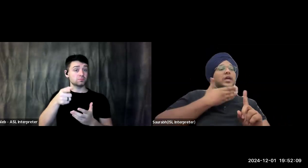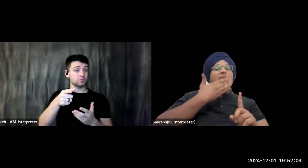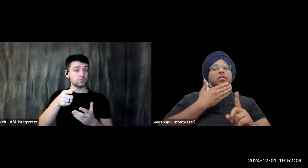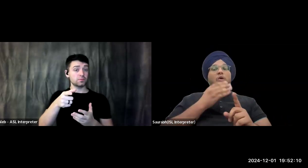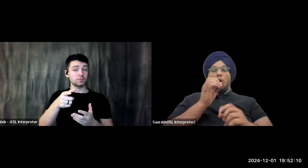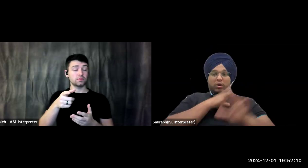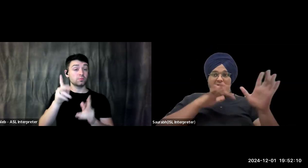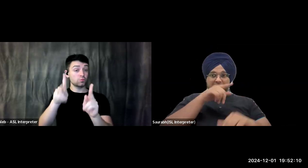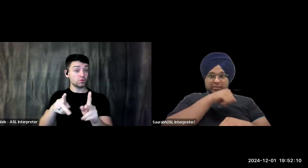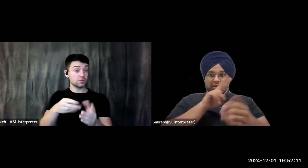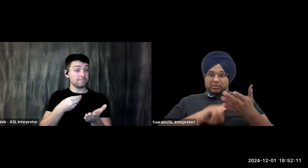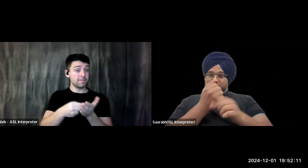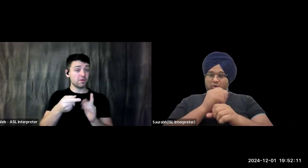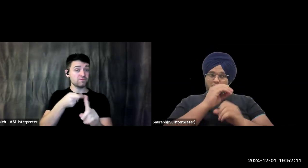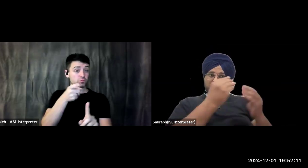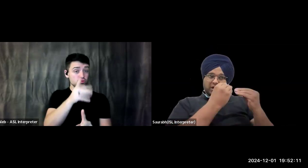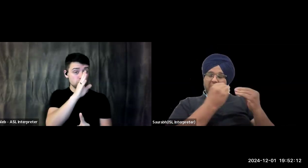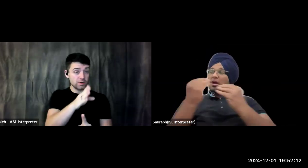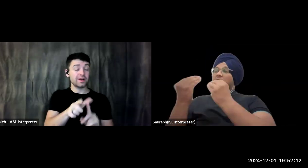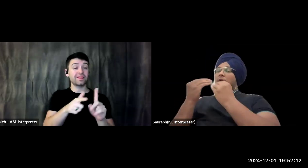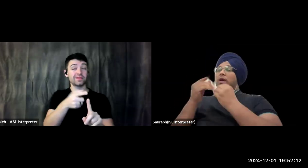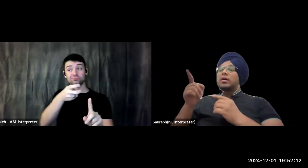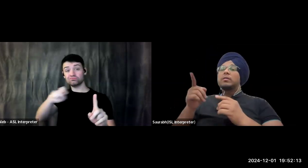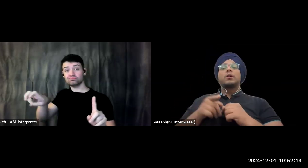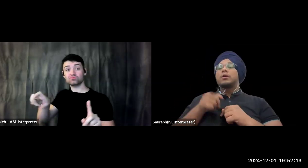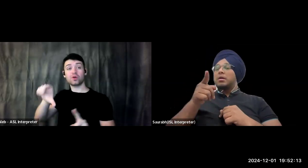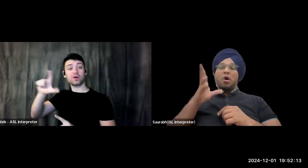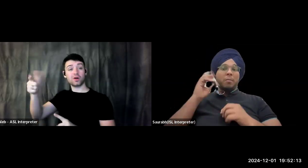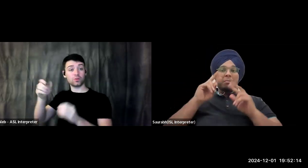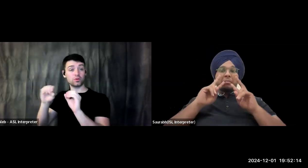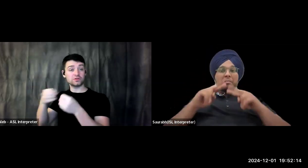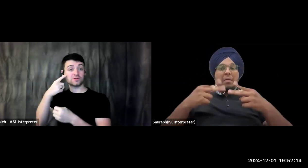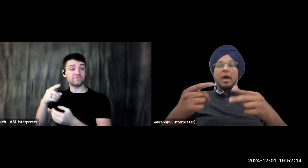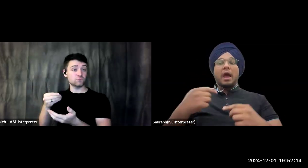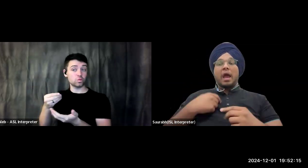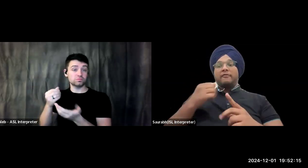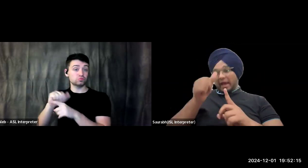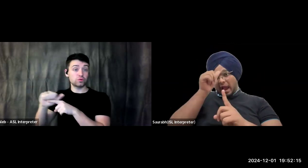[Dinesh speaking] We have trainers almost all over India.